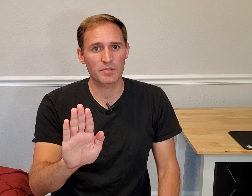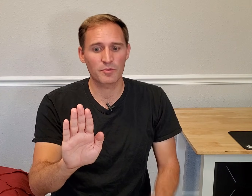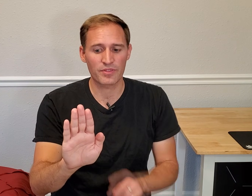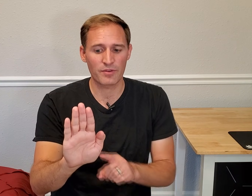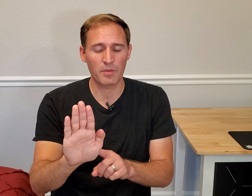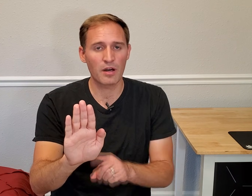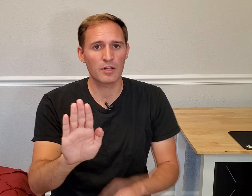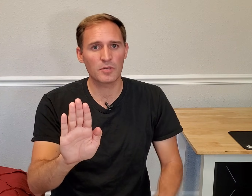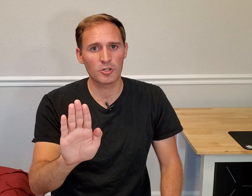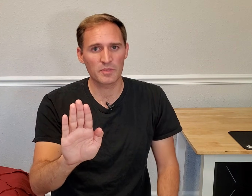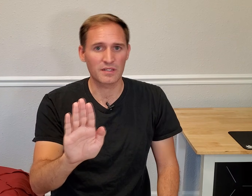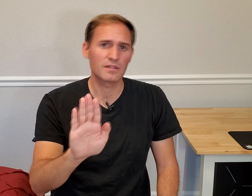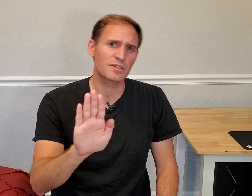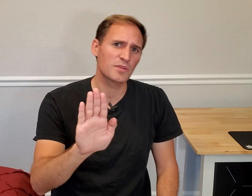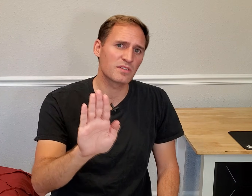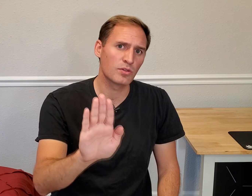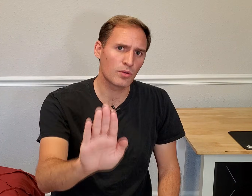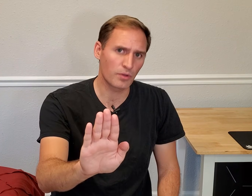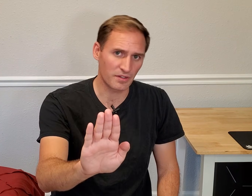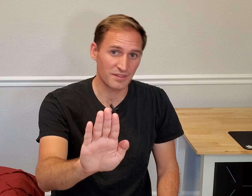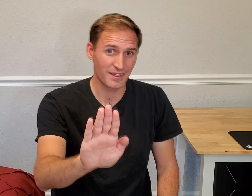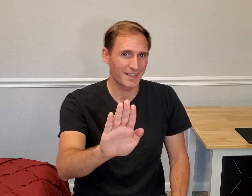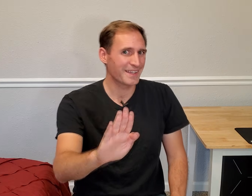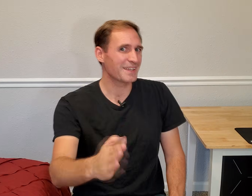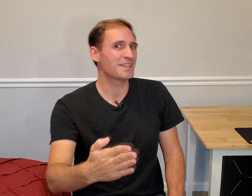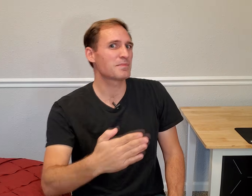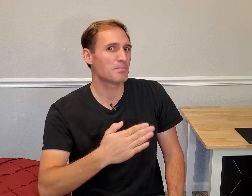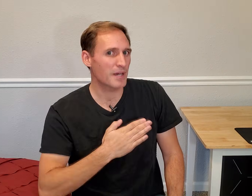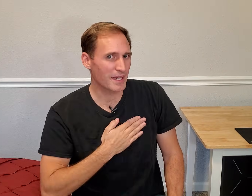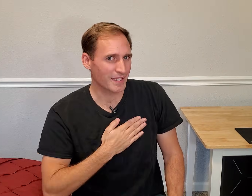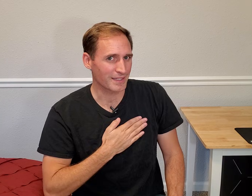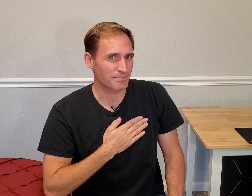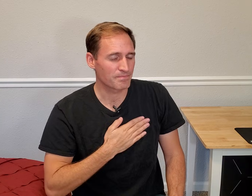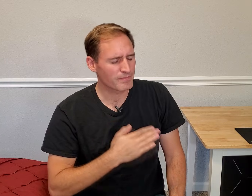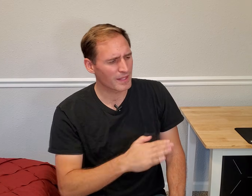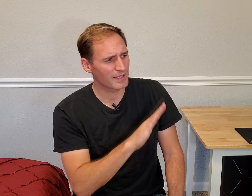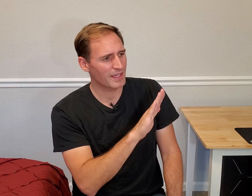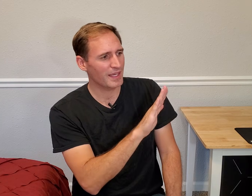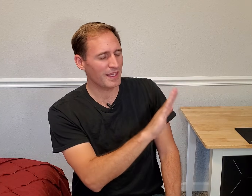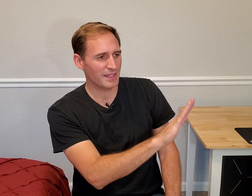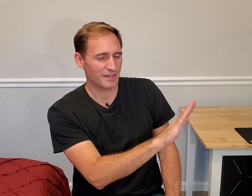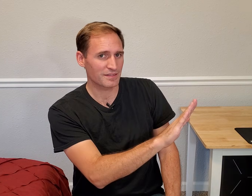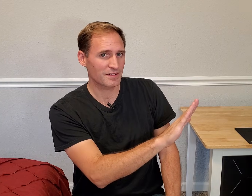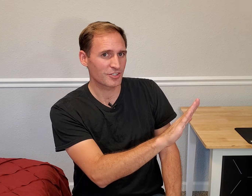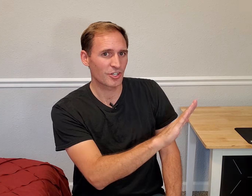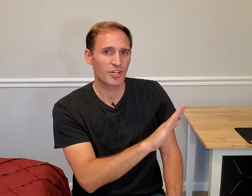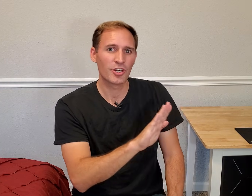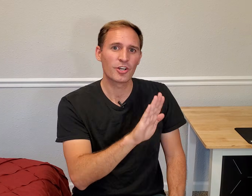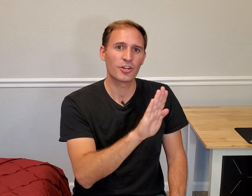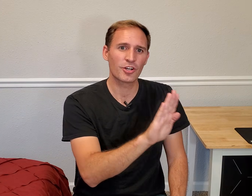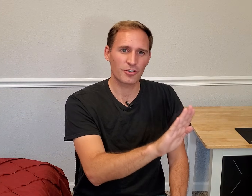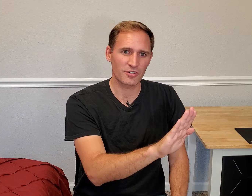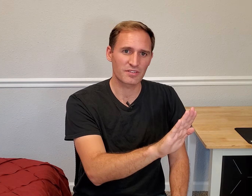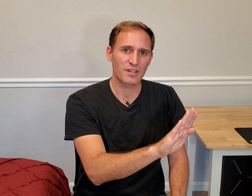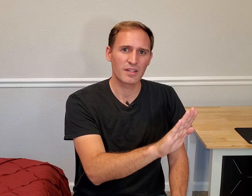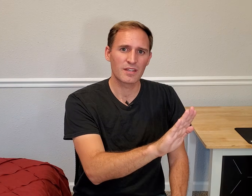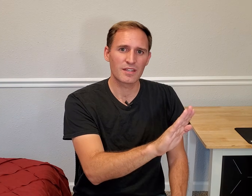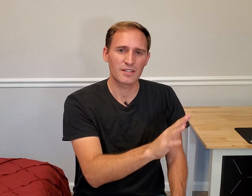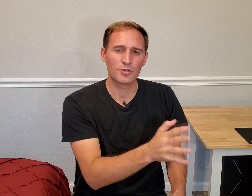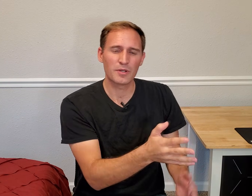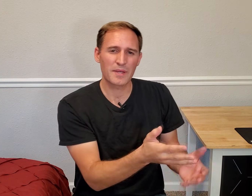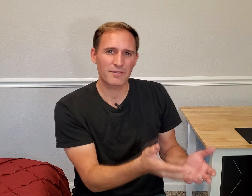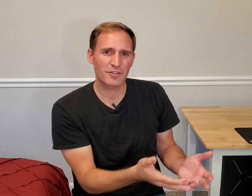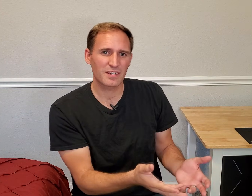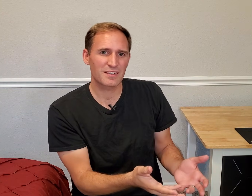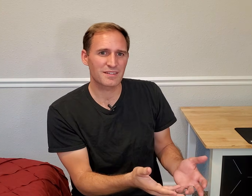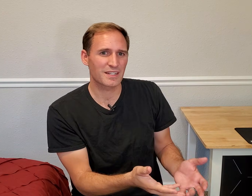with your palm open so it's yours it's mine his hers. Whom ever it is that it